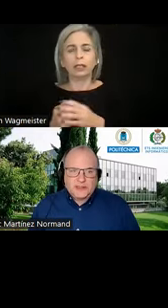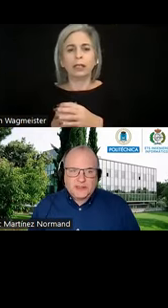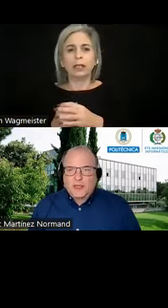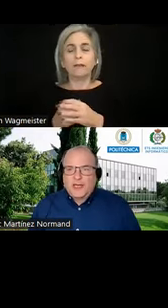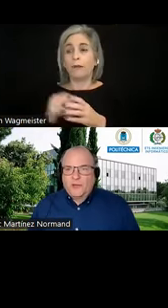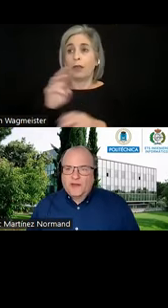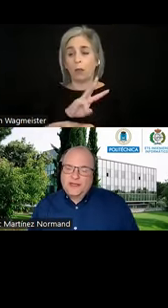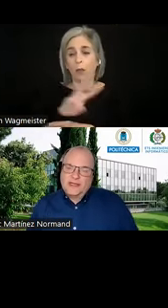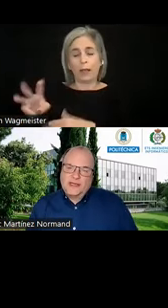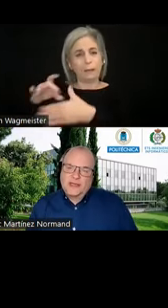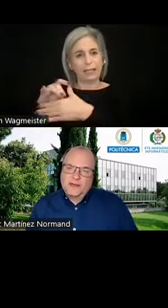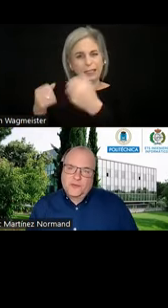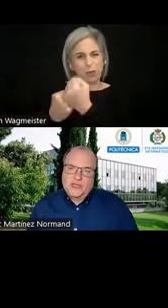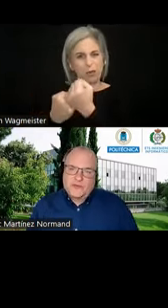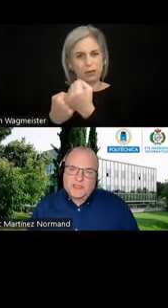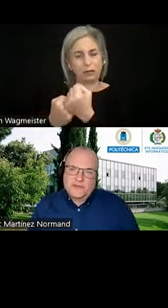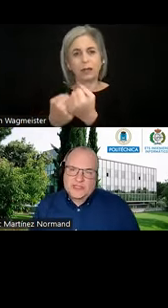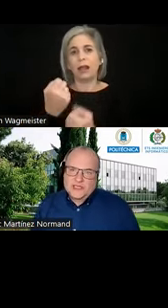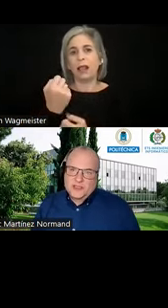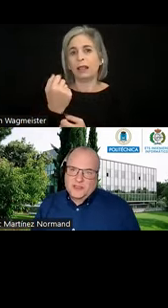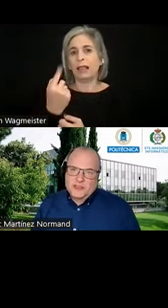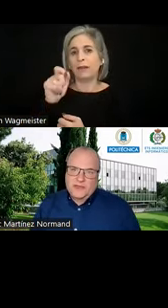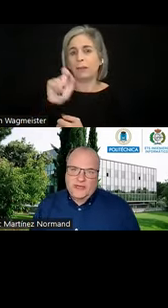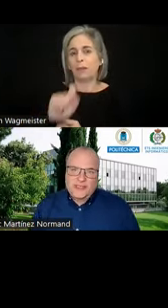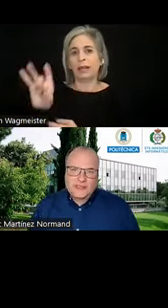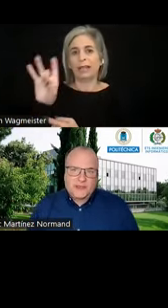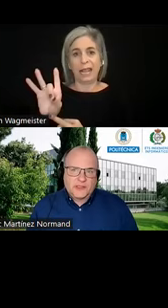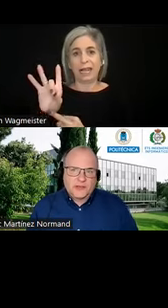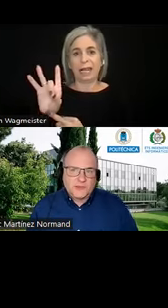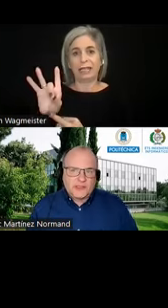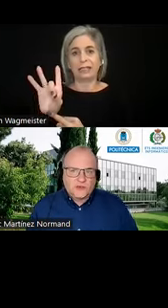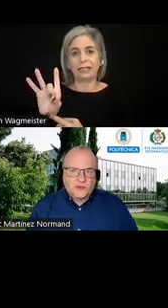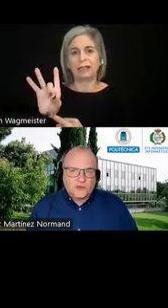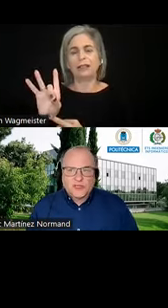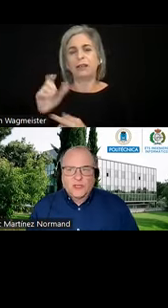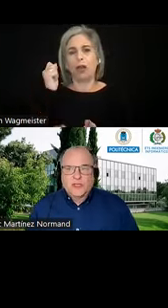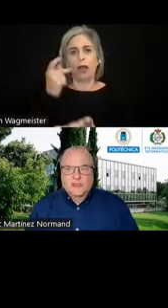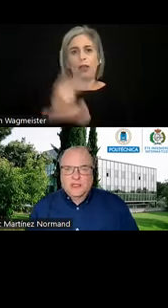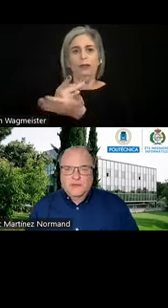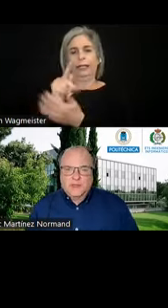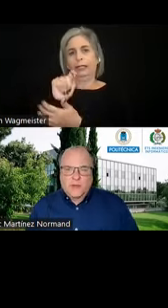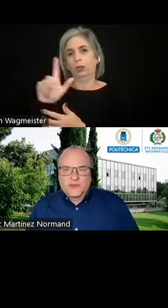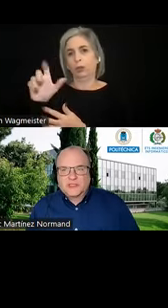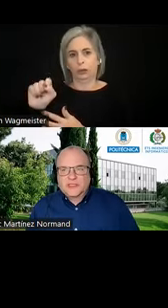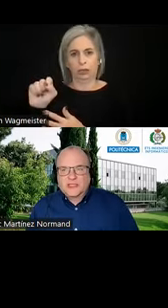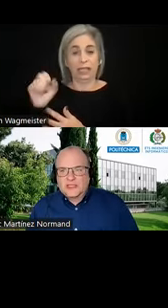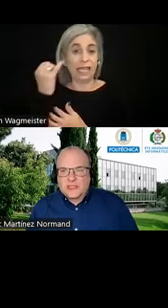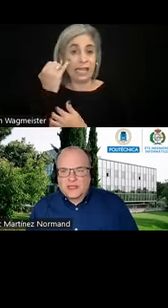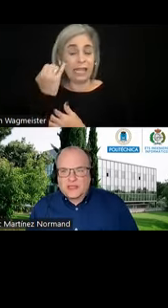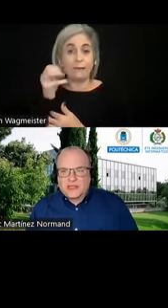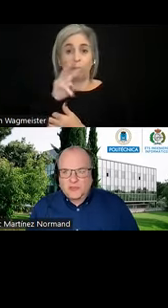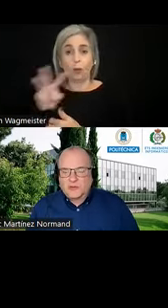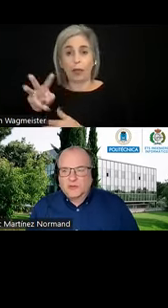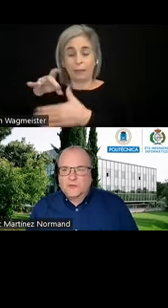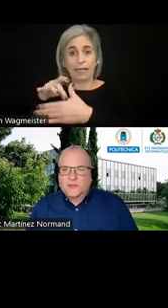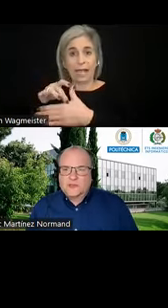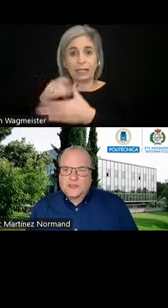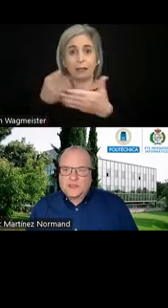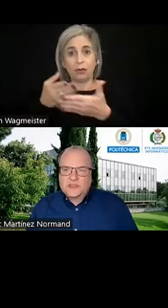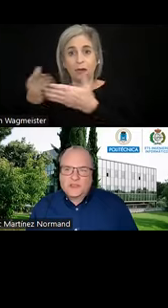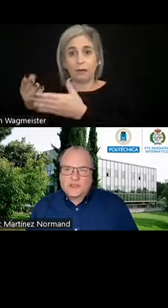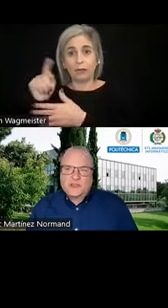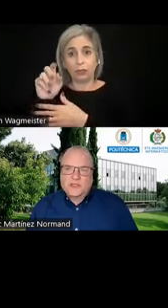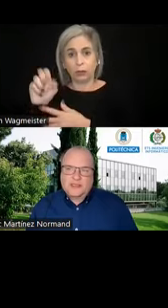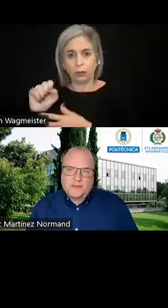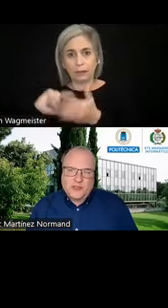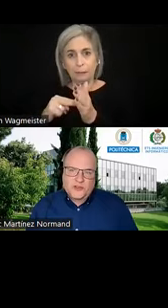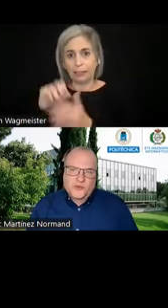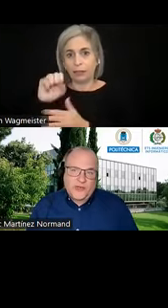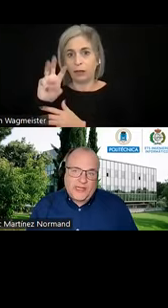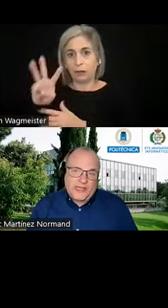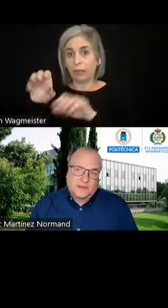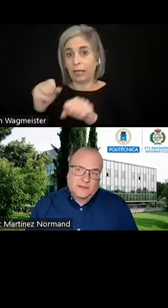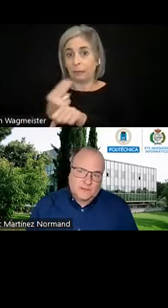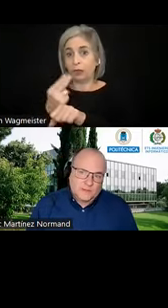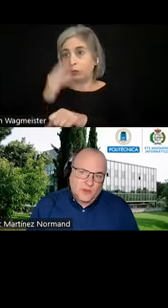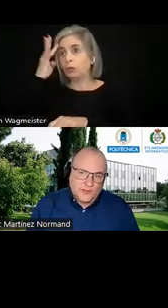11.8 is about authoring tools. If web content is an authoring tool which can be used to create or